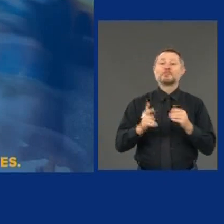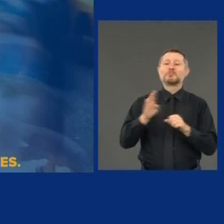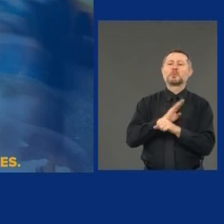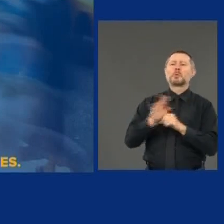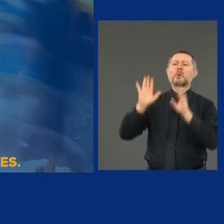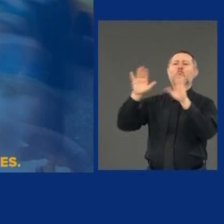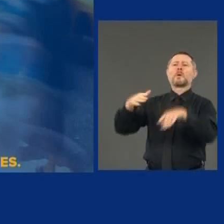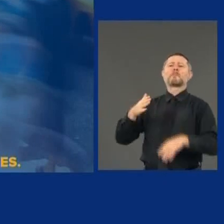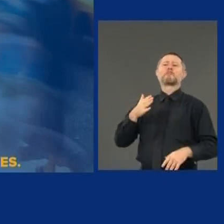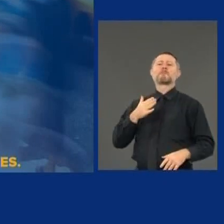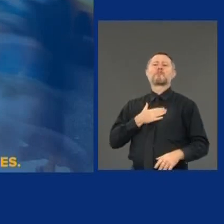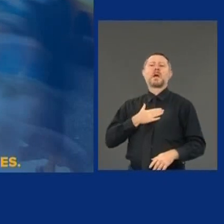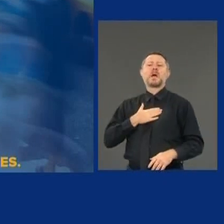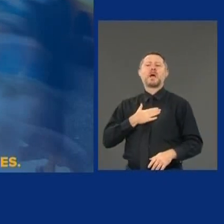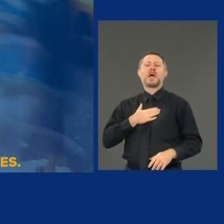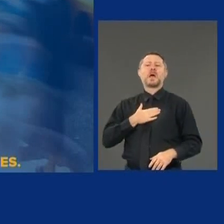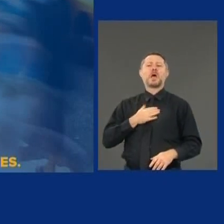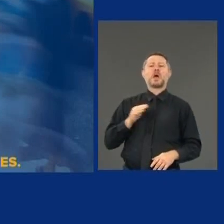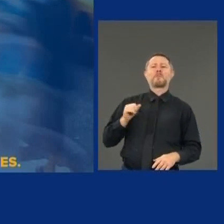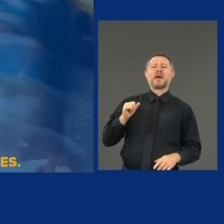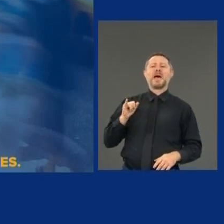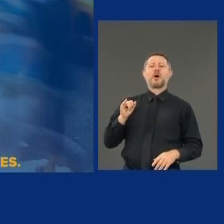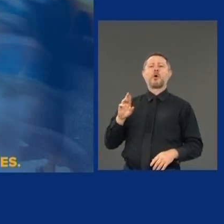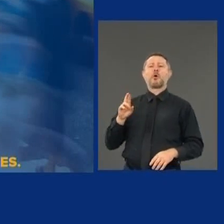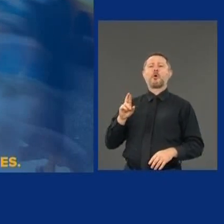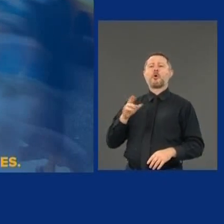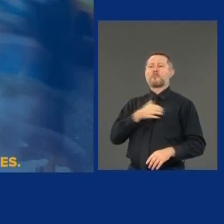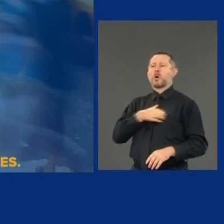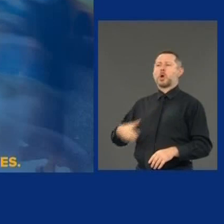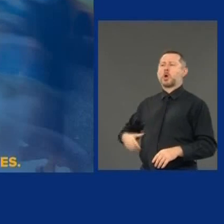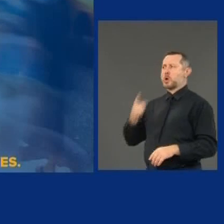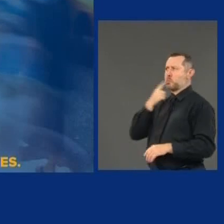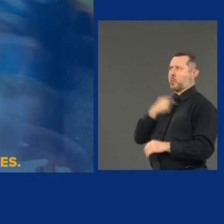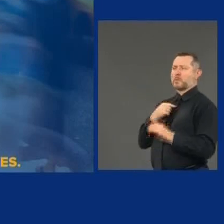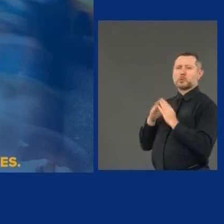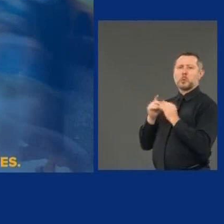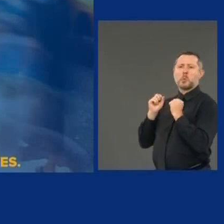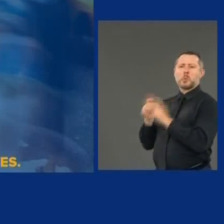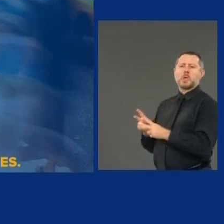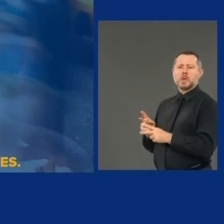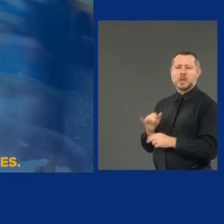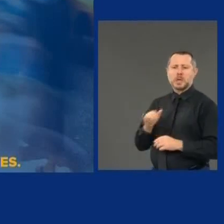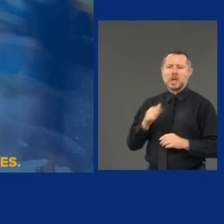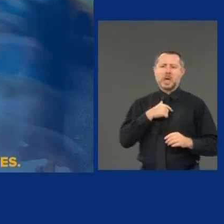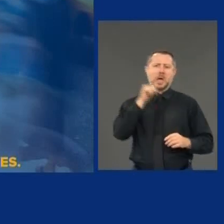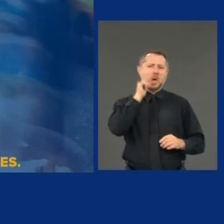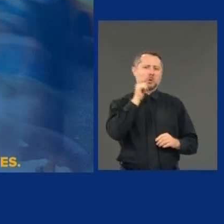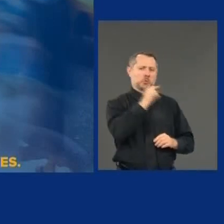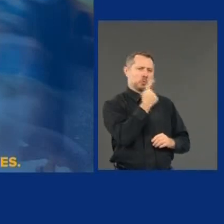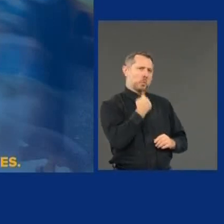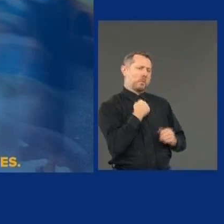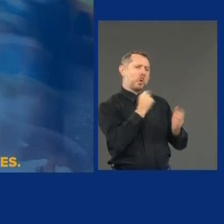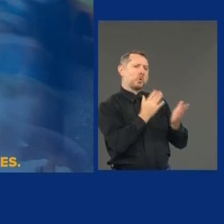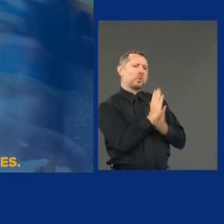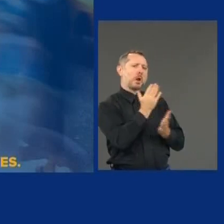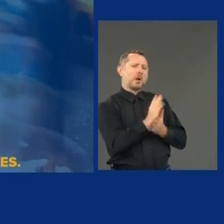COMPLAINTS. THE RULES ARE CLEAR. SOME BUSINESSES SAY, WELL, MY MAYOR SAID THIS. MY AUNT TILLY SAID THIS WOULD BE OKAY.